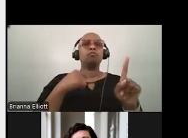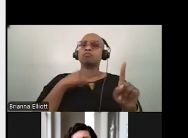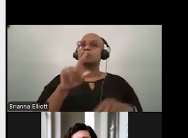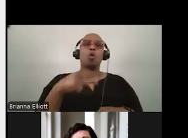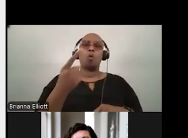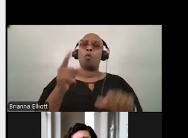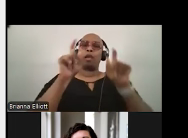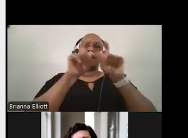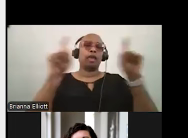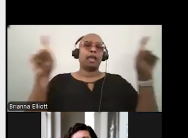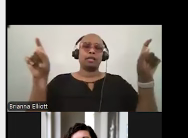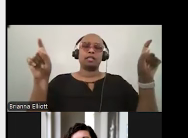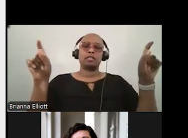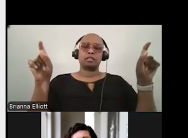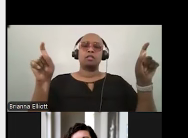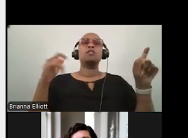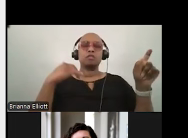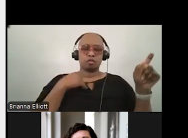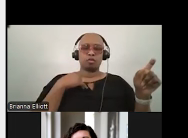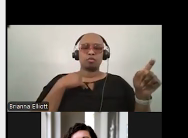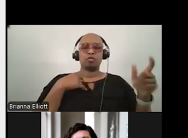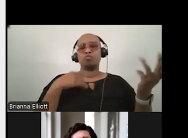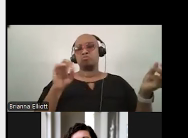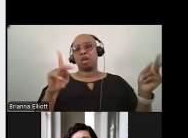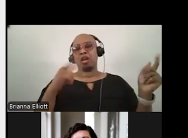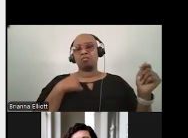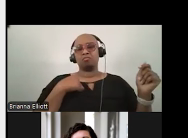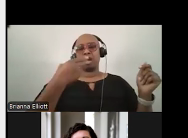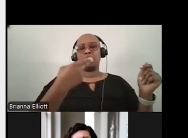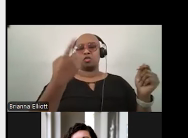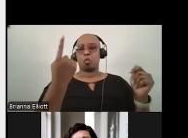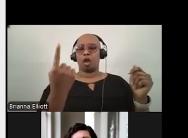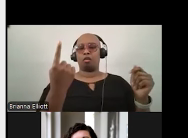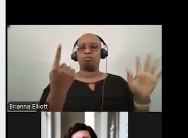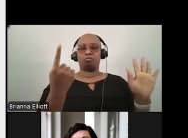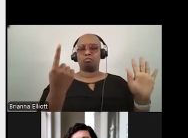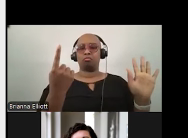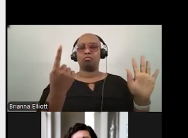okay, let's just do H1. And I can pick these the same that I would anything by clicking on it and